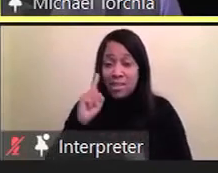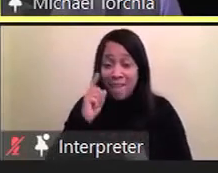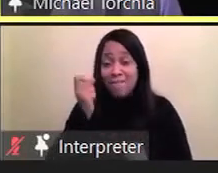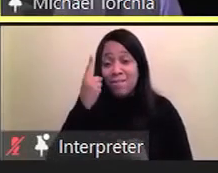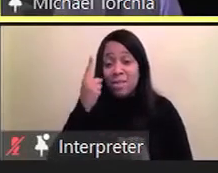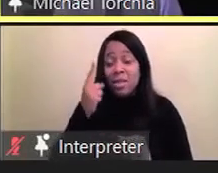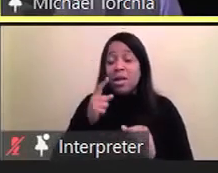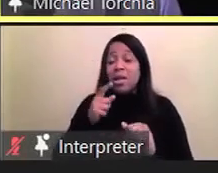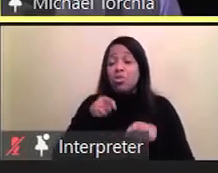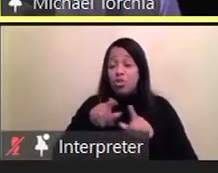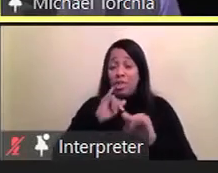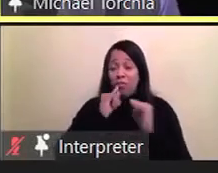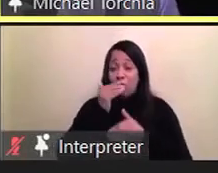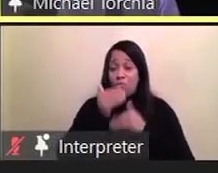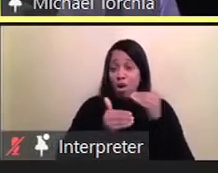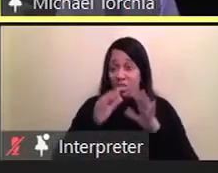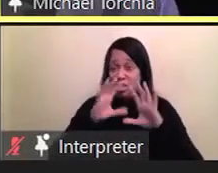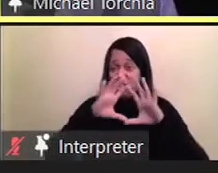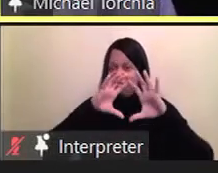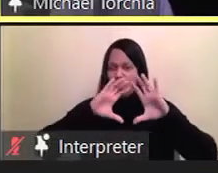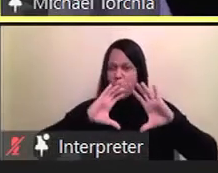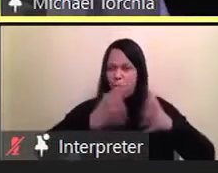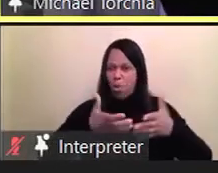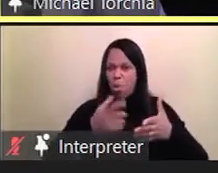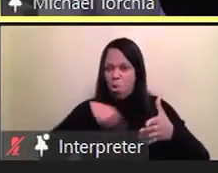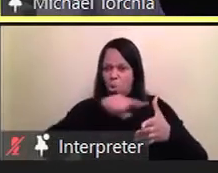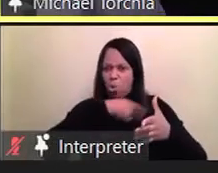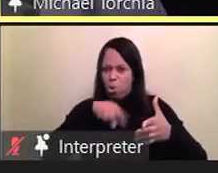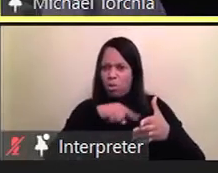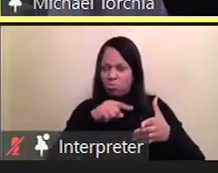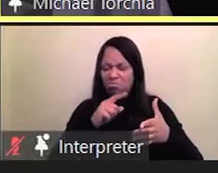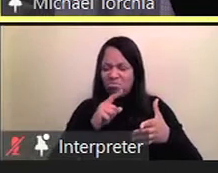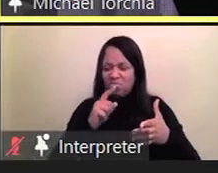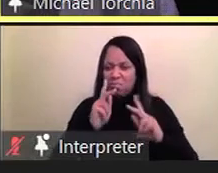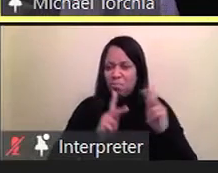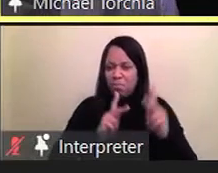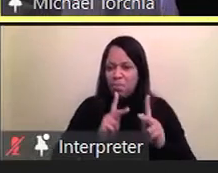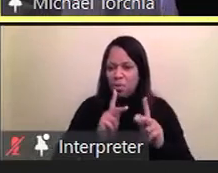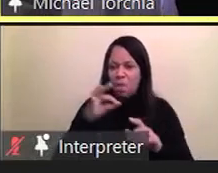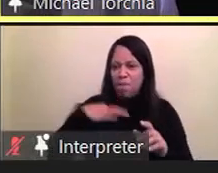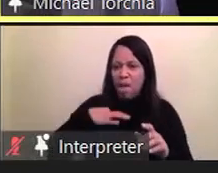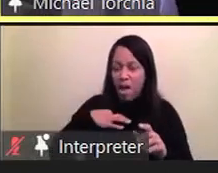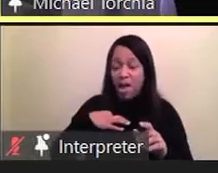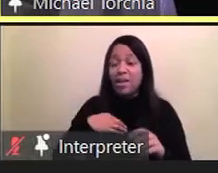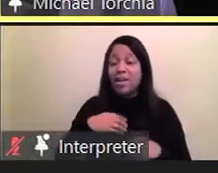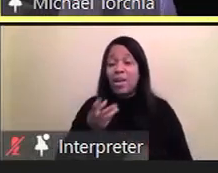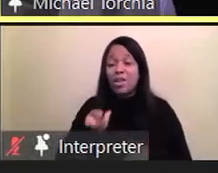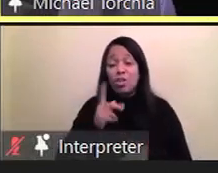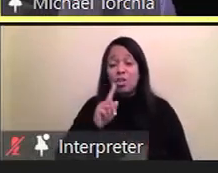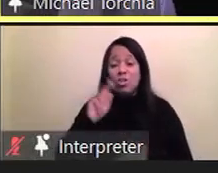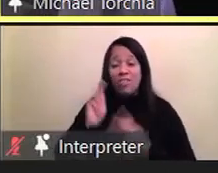And the two women used ASL to communicate with one another. The applicants then said to the supervisor,